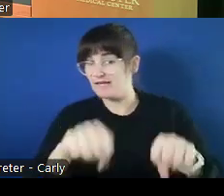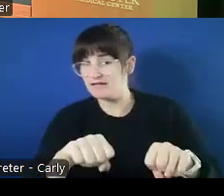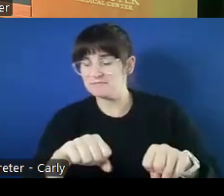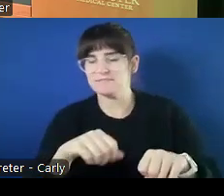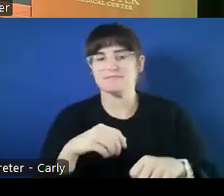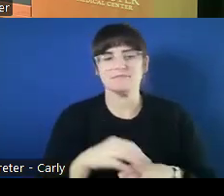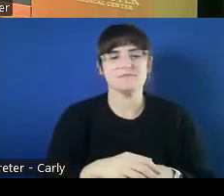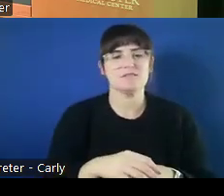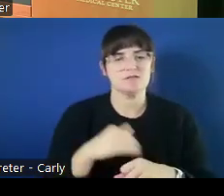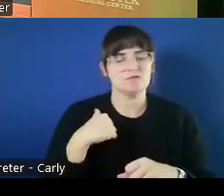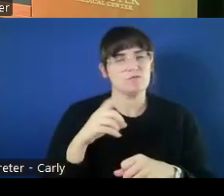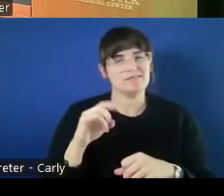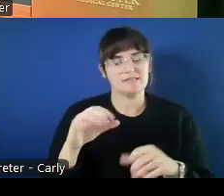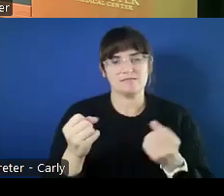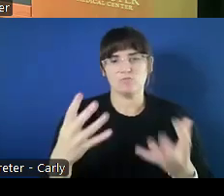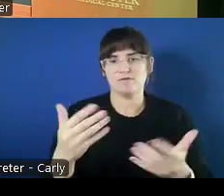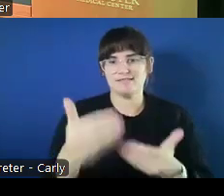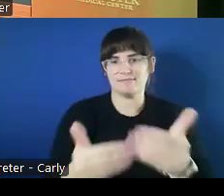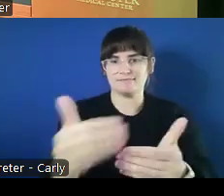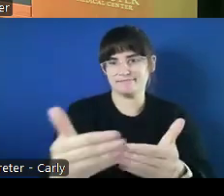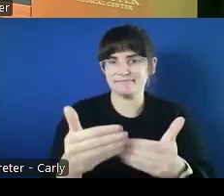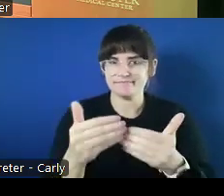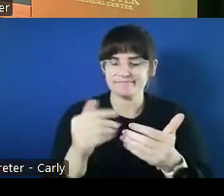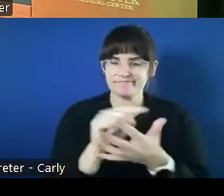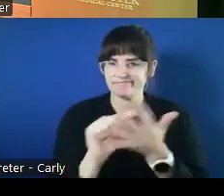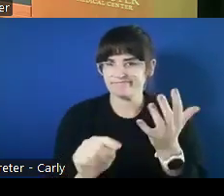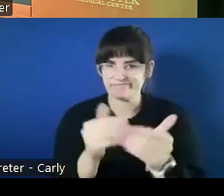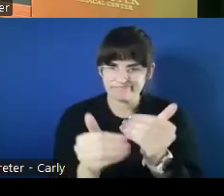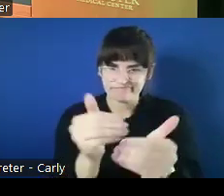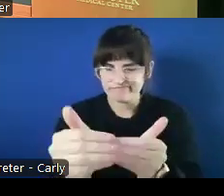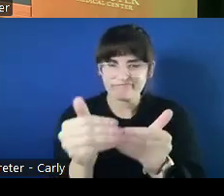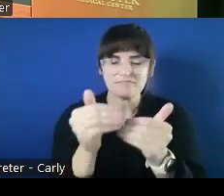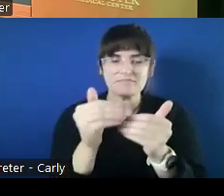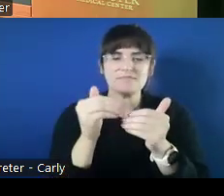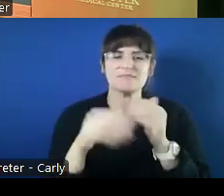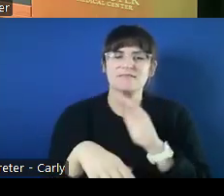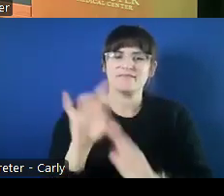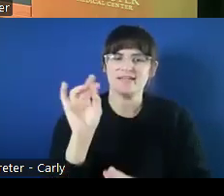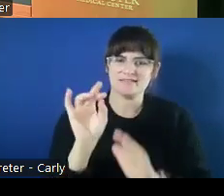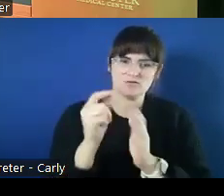kind of multi-step process to develop some kind of treatment program to try to um improve well-being